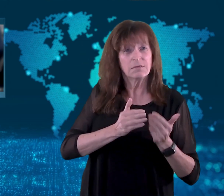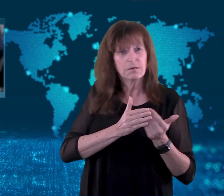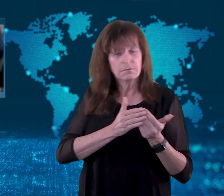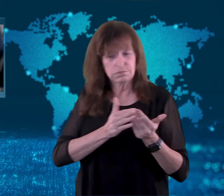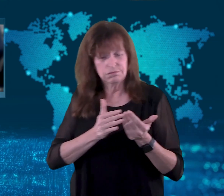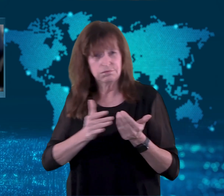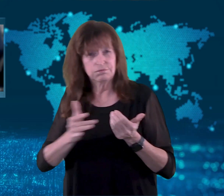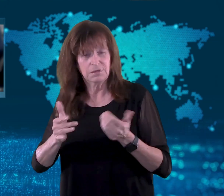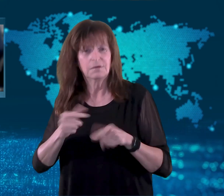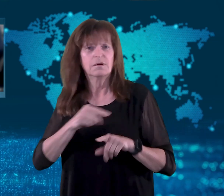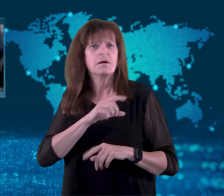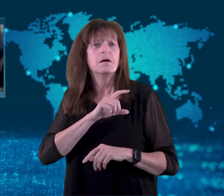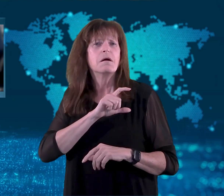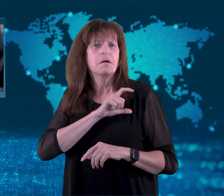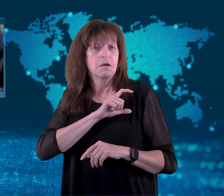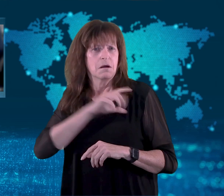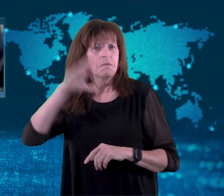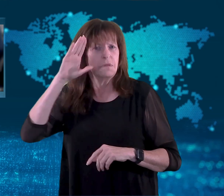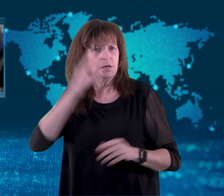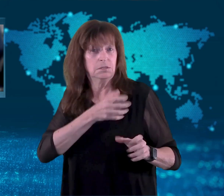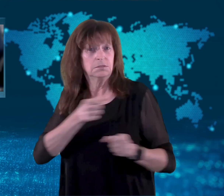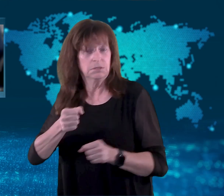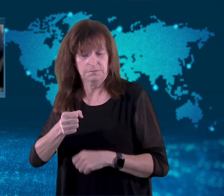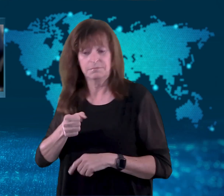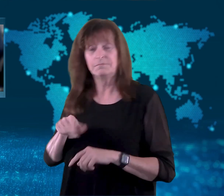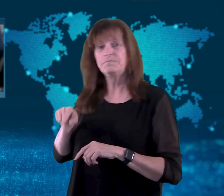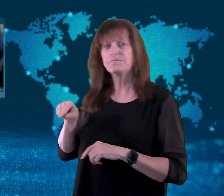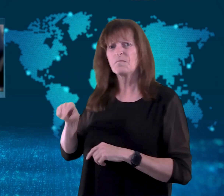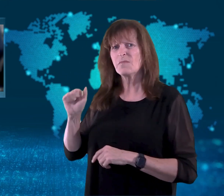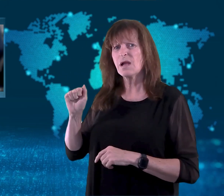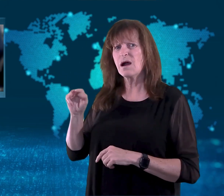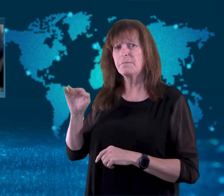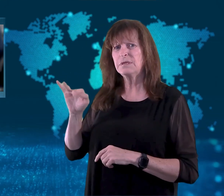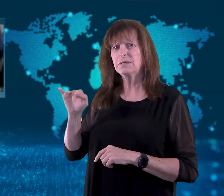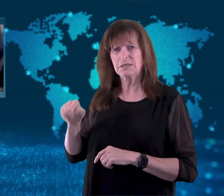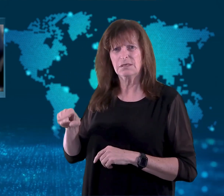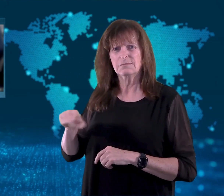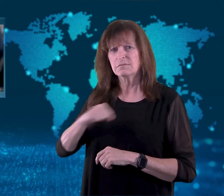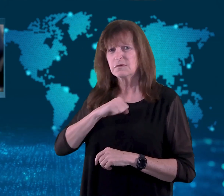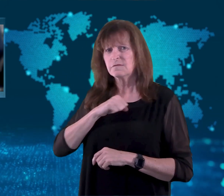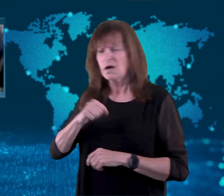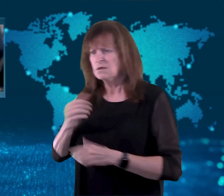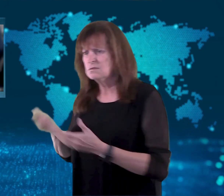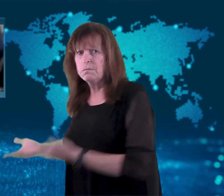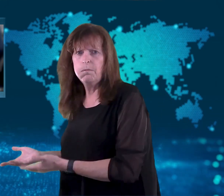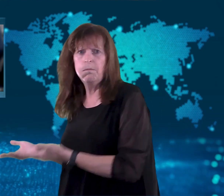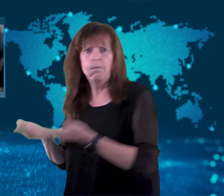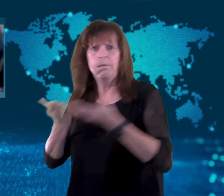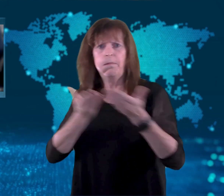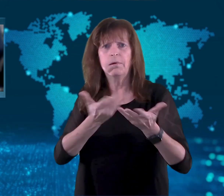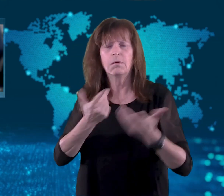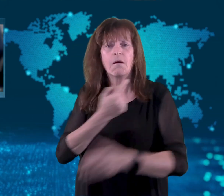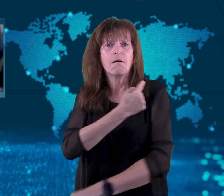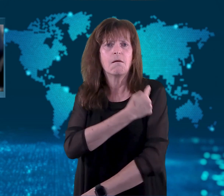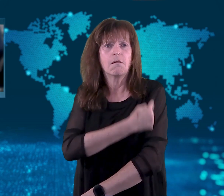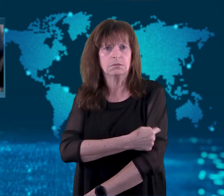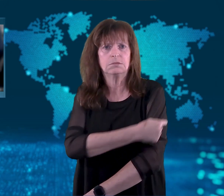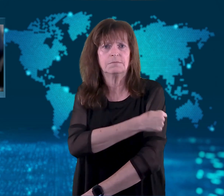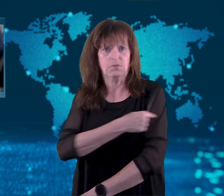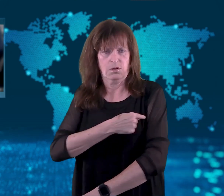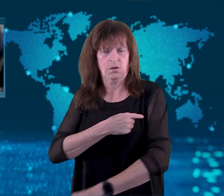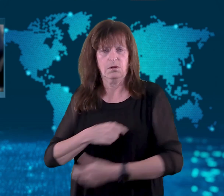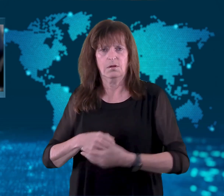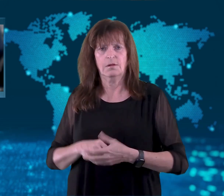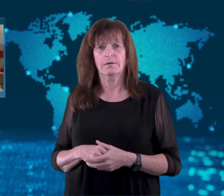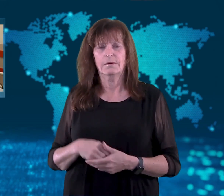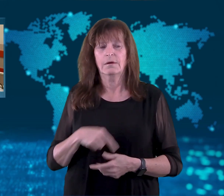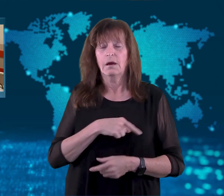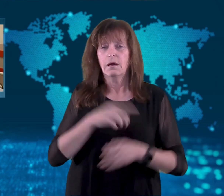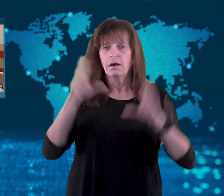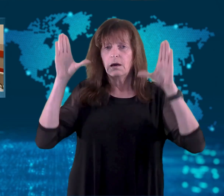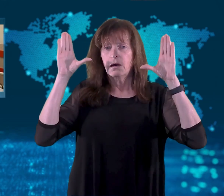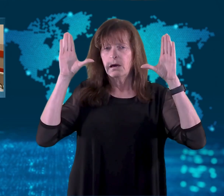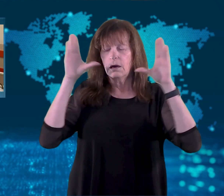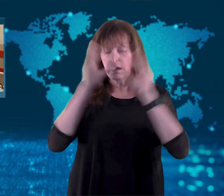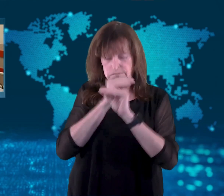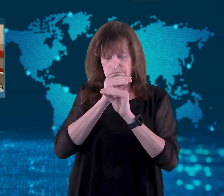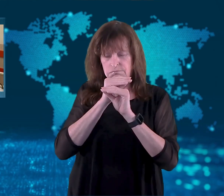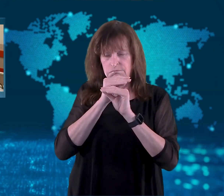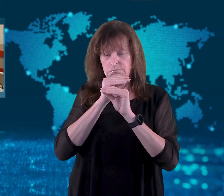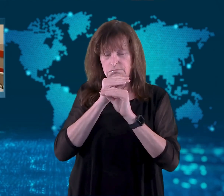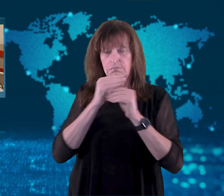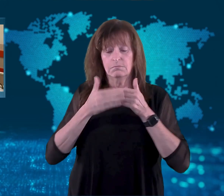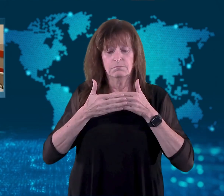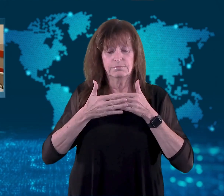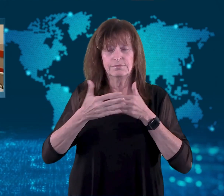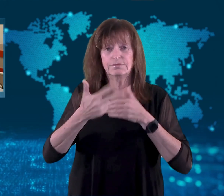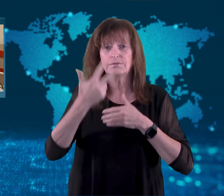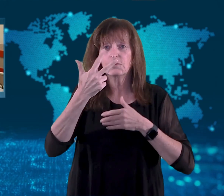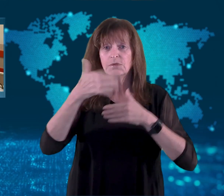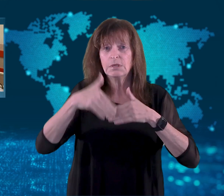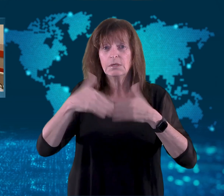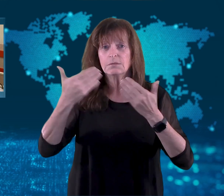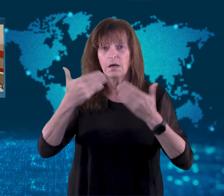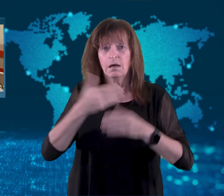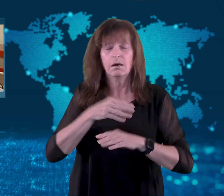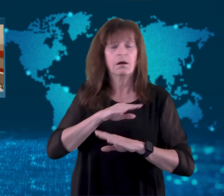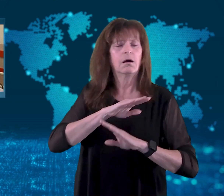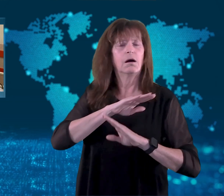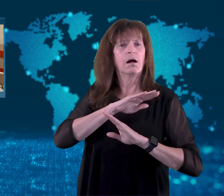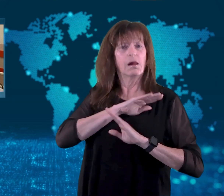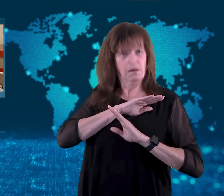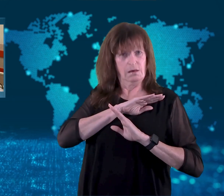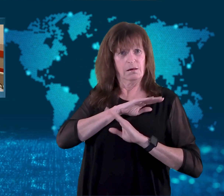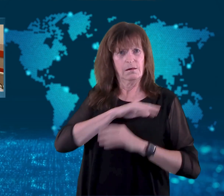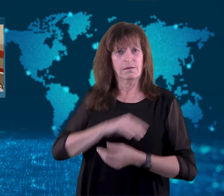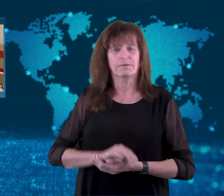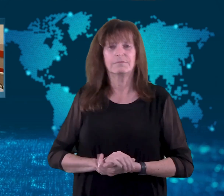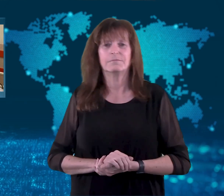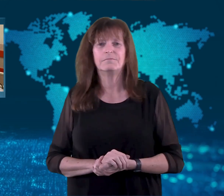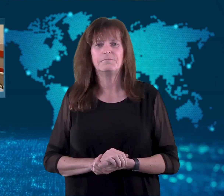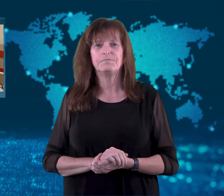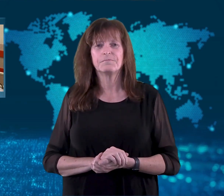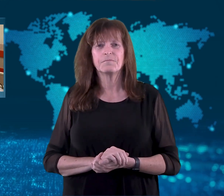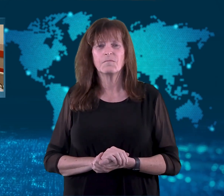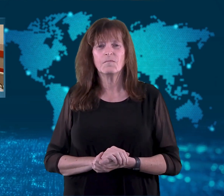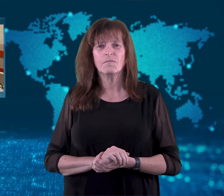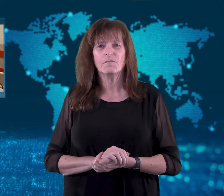Several hours after she was arrested by the morality police, Amini was rushed to the hospital.